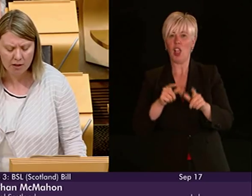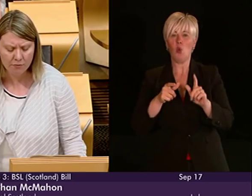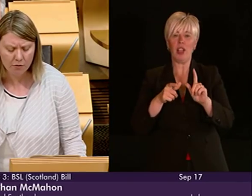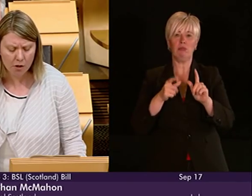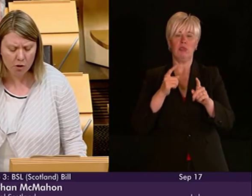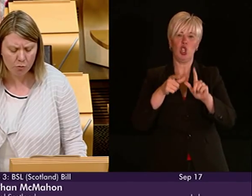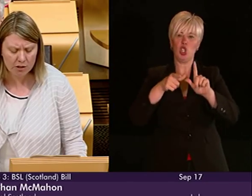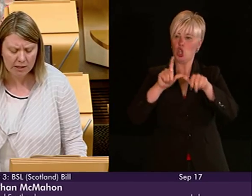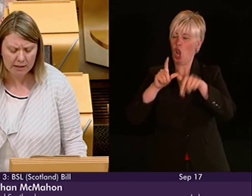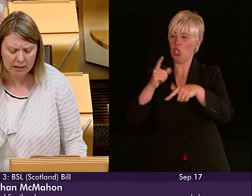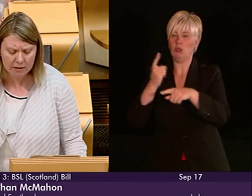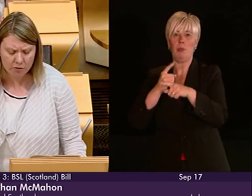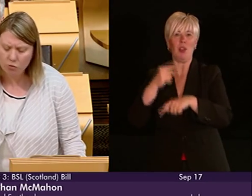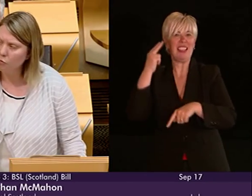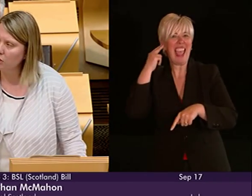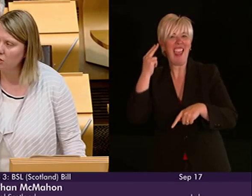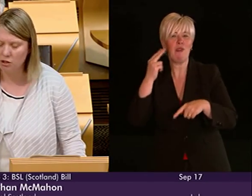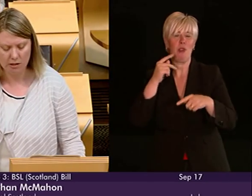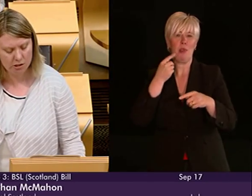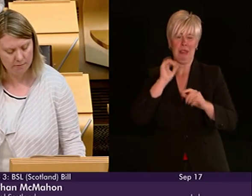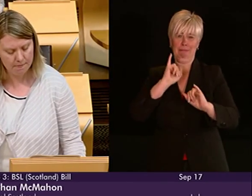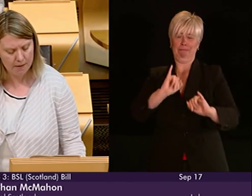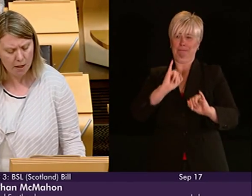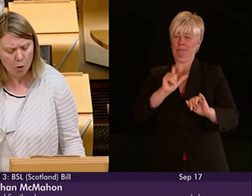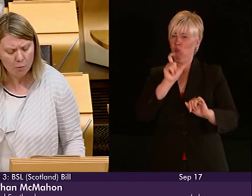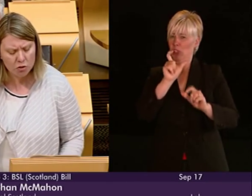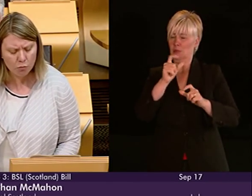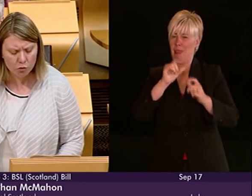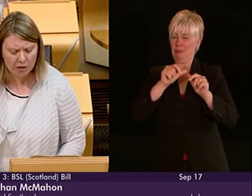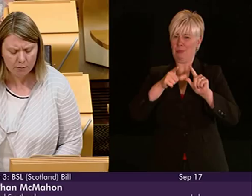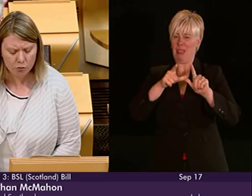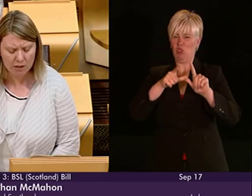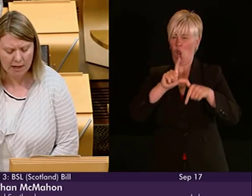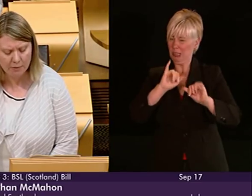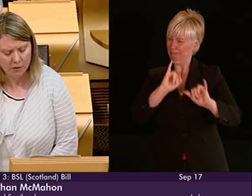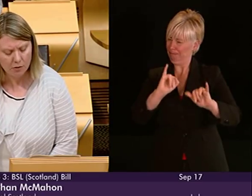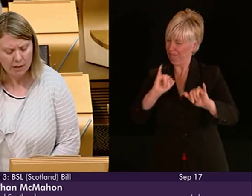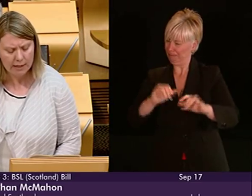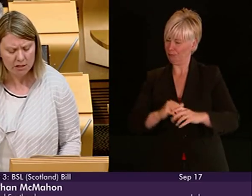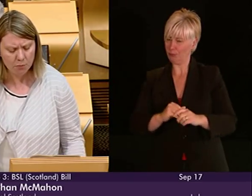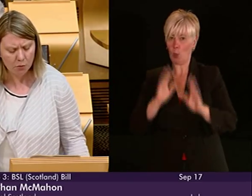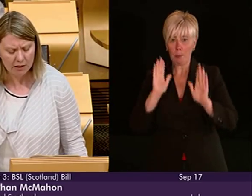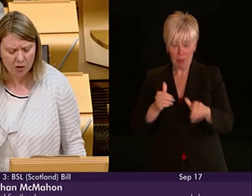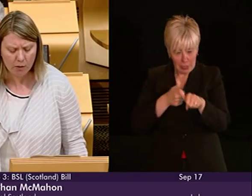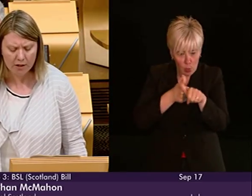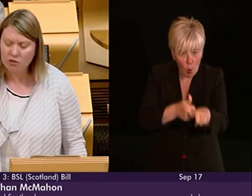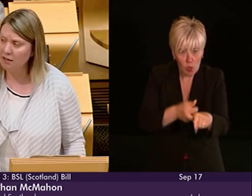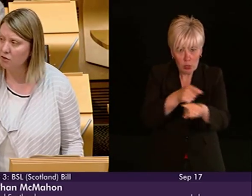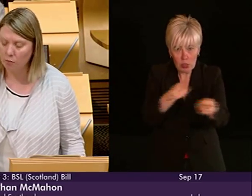about deaf people and their individual communication needs. We must do more to help people such as Abigail get the support that they require to enter